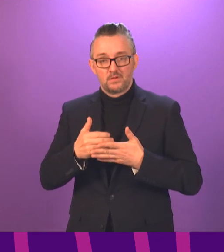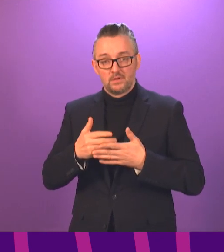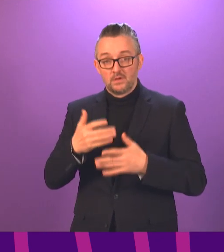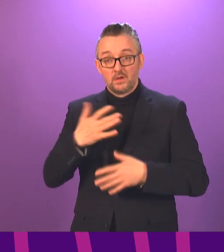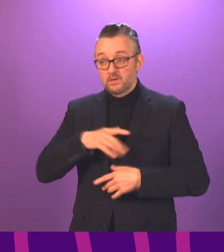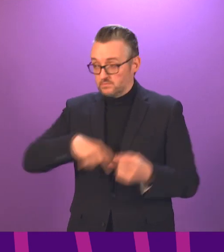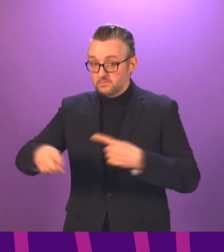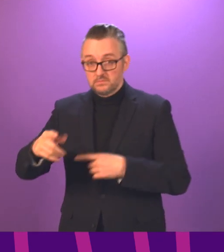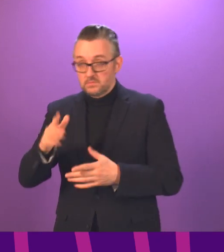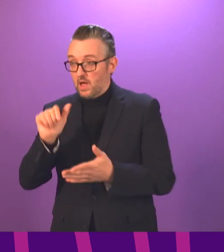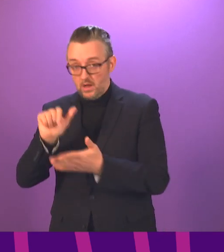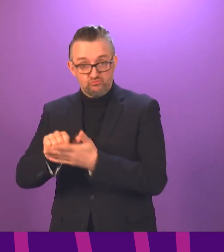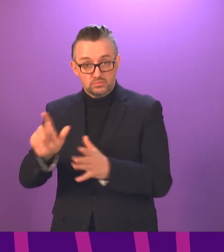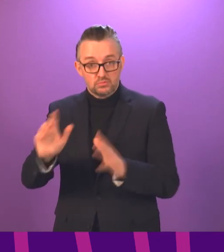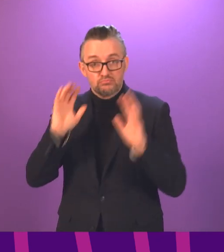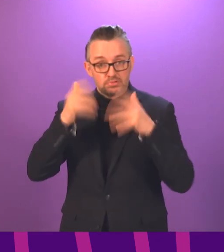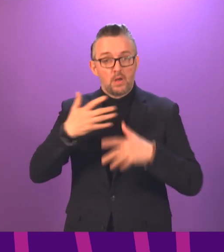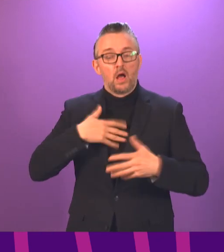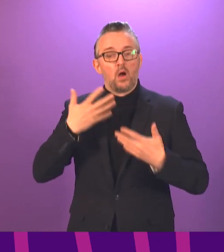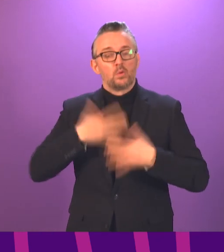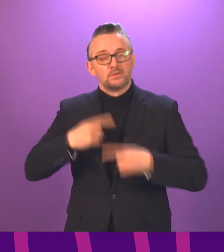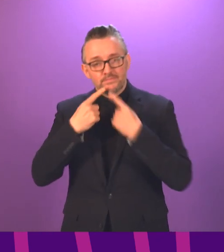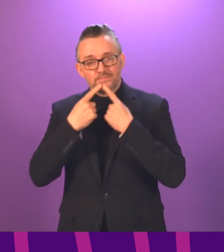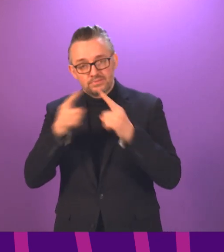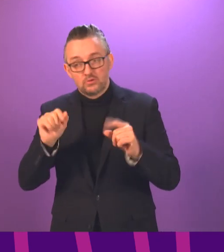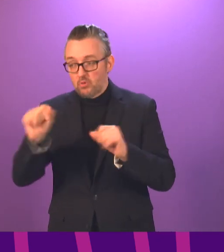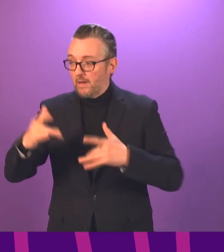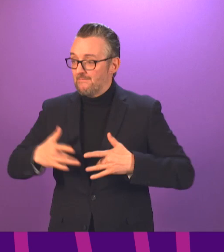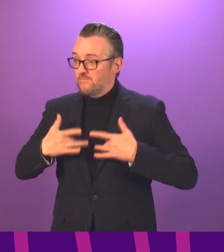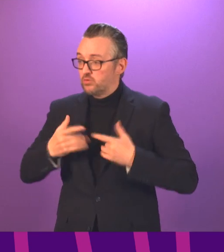concerns. I want to provide reassurance that all views are being heard and that positive